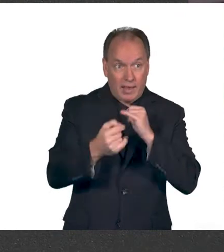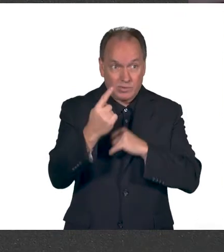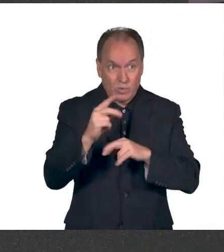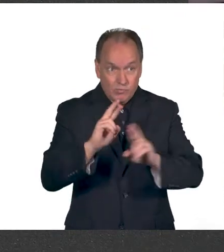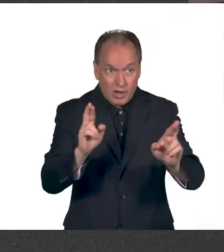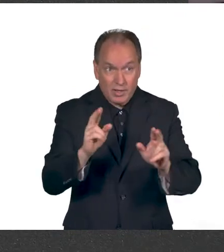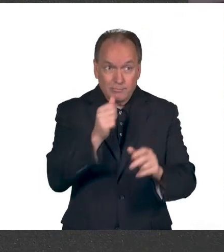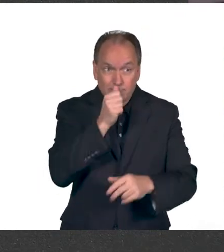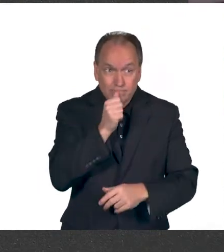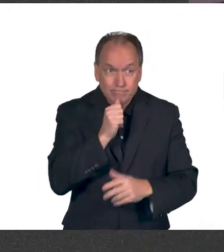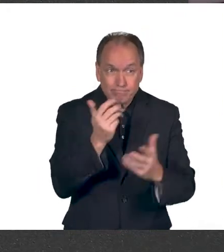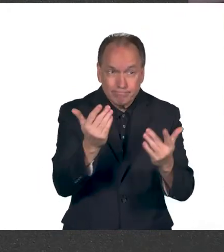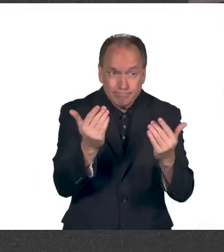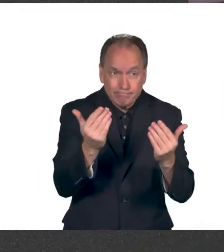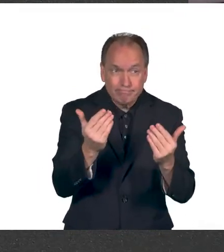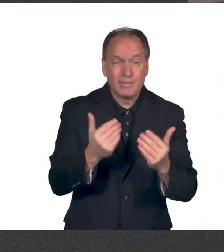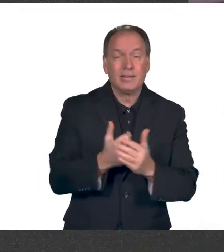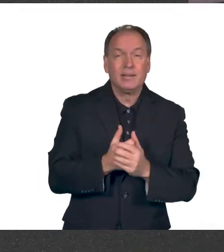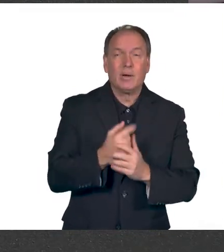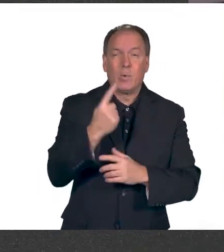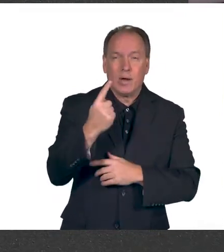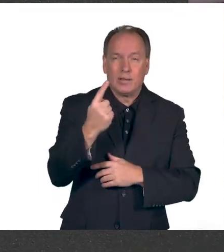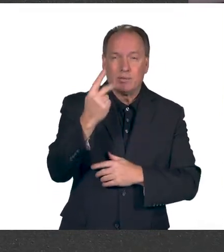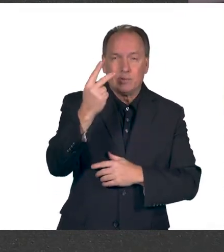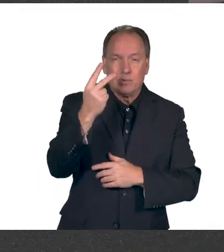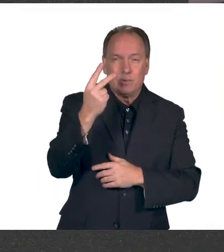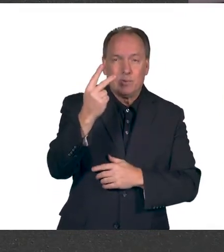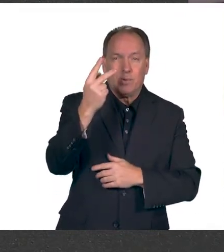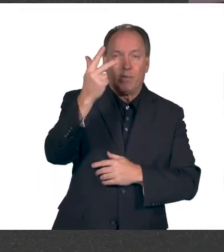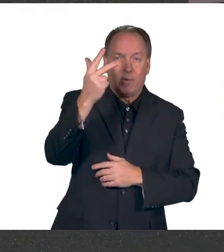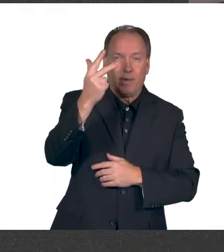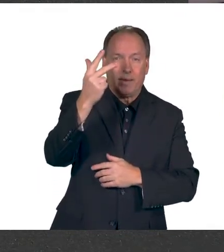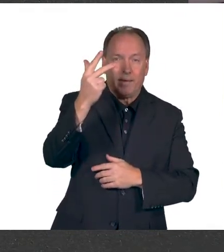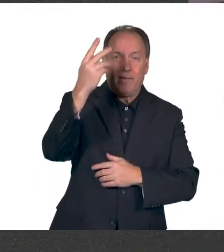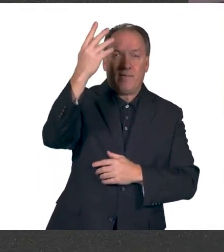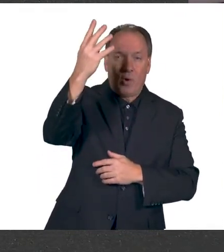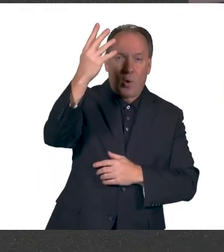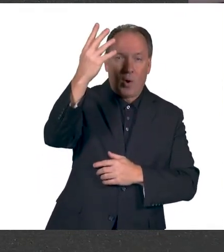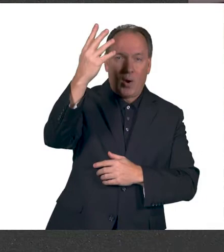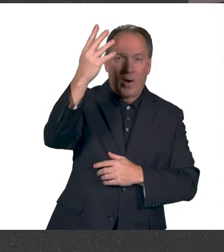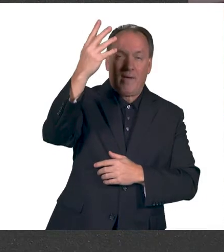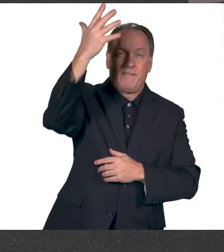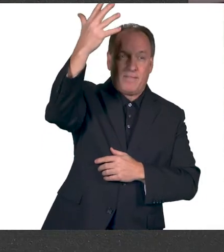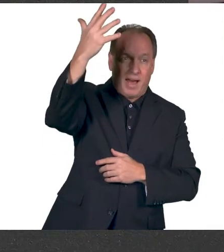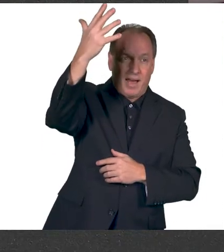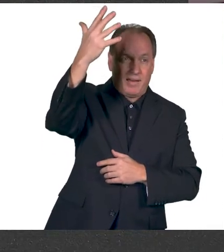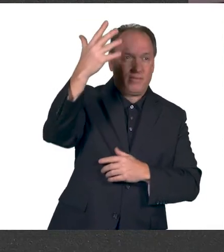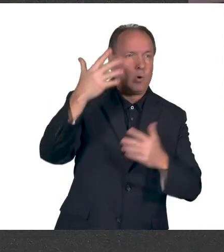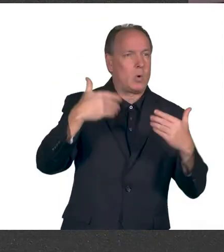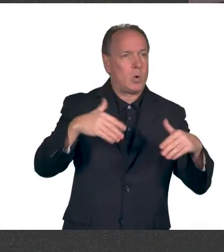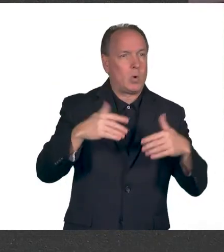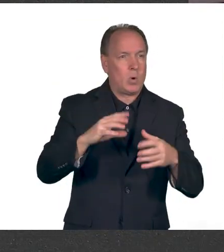Last one hang in there. One, two, three, four, five snowballs tall.